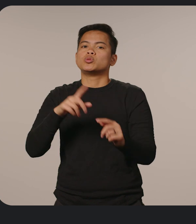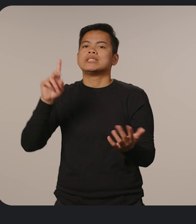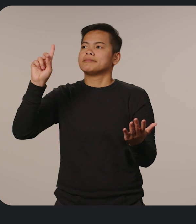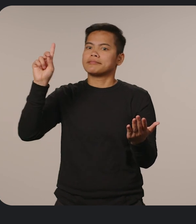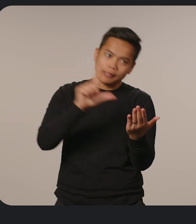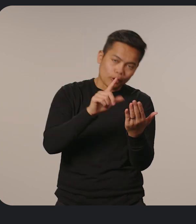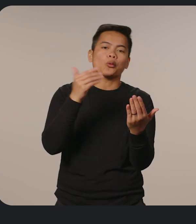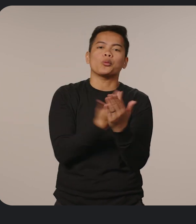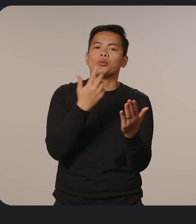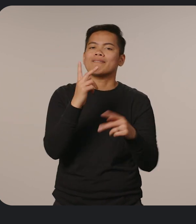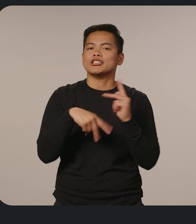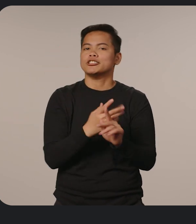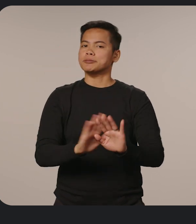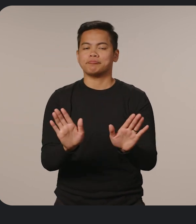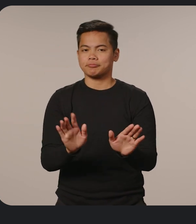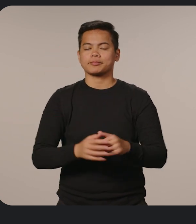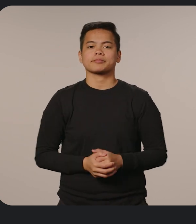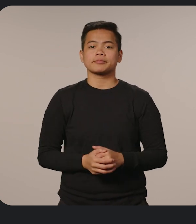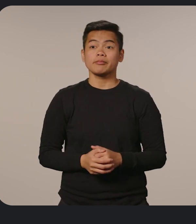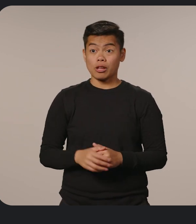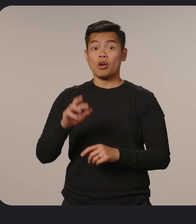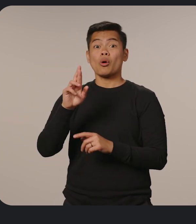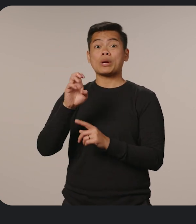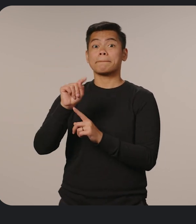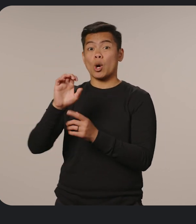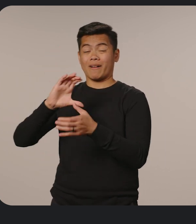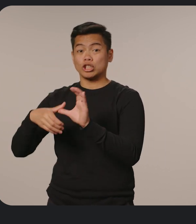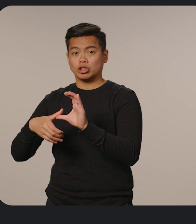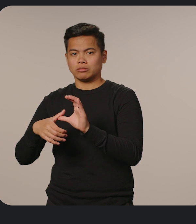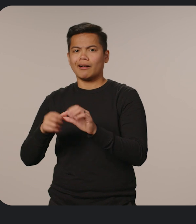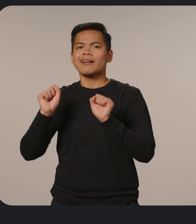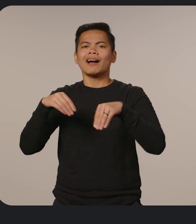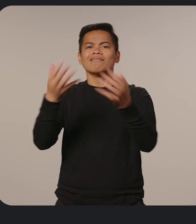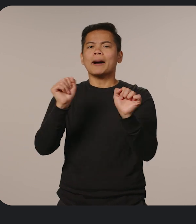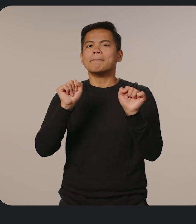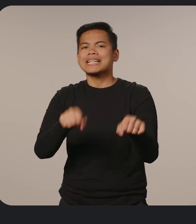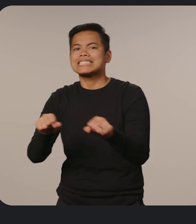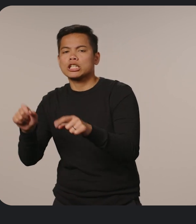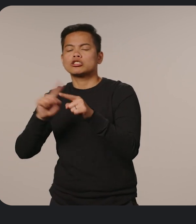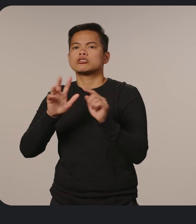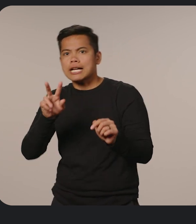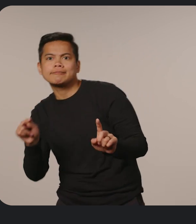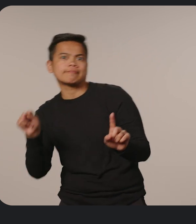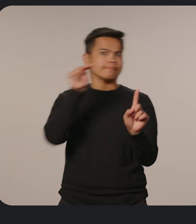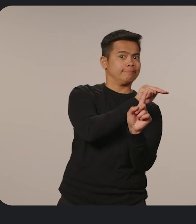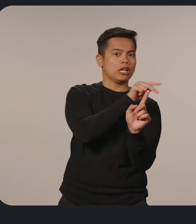your users to download a new version remote config also gives you the ability